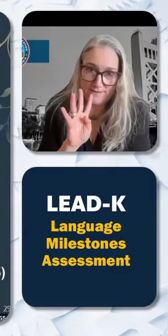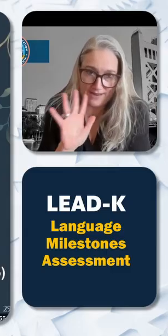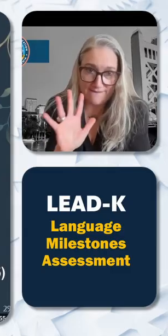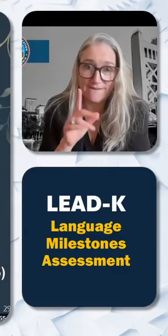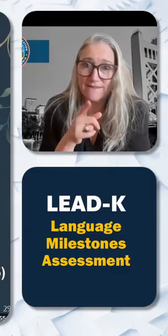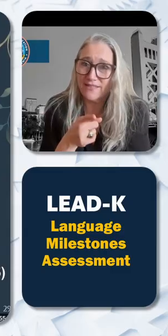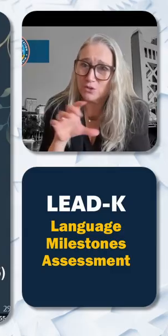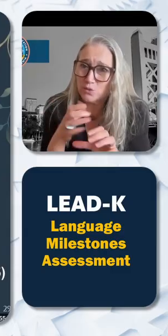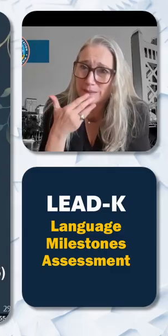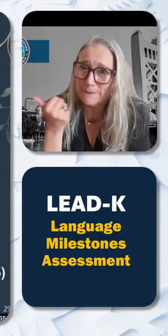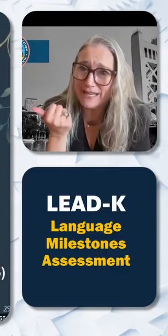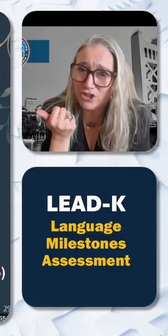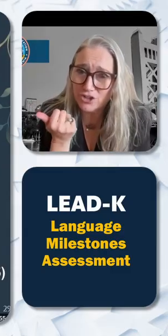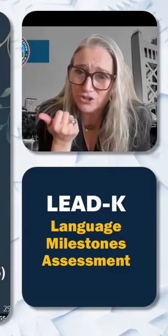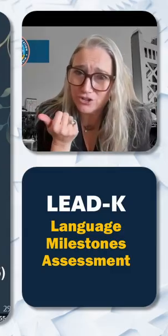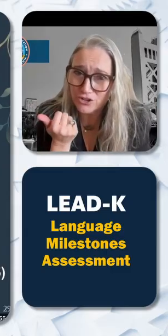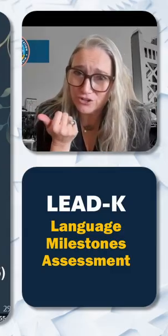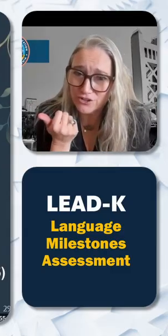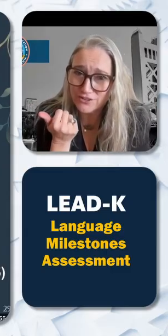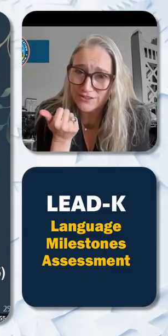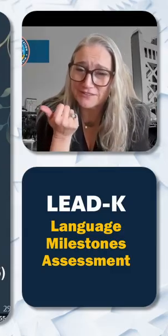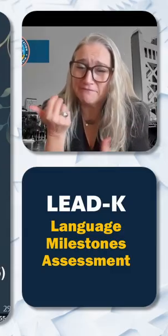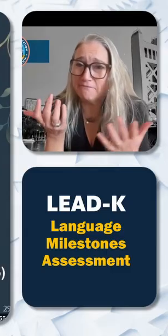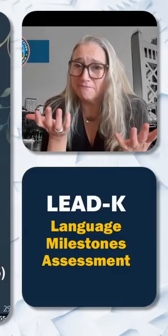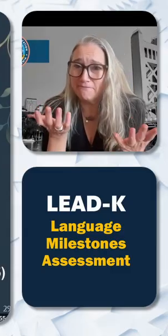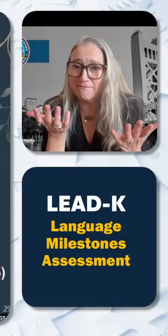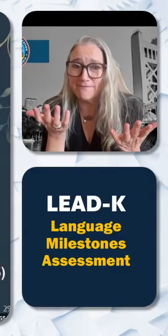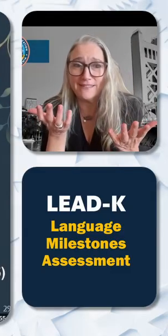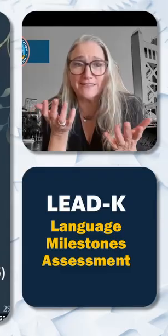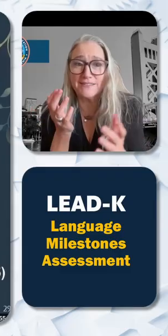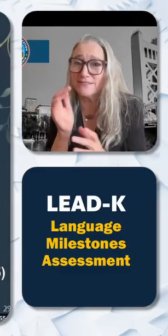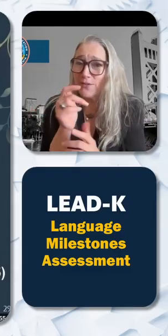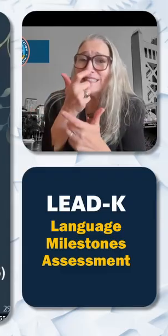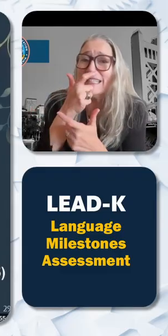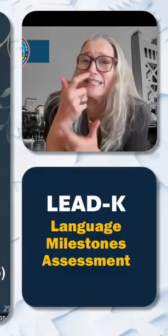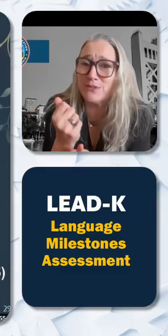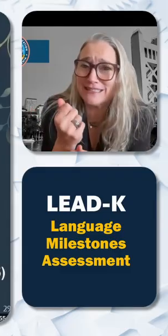For 3… age 3 and older, they're actually doing better now!